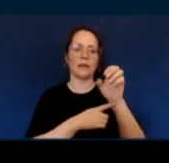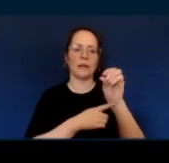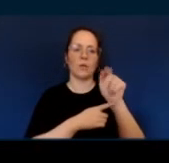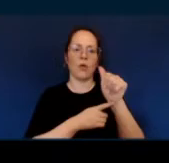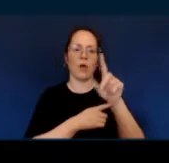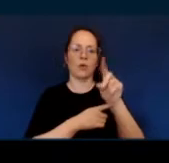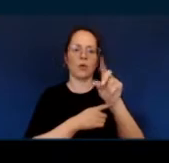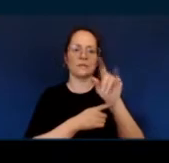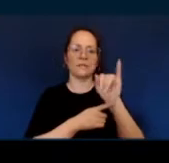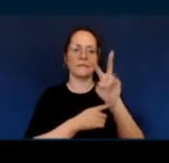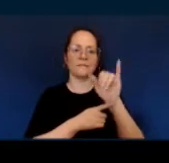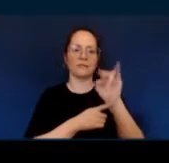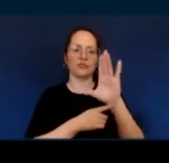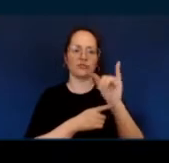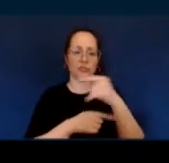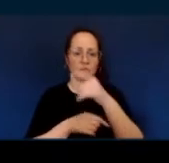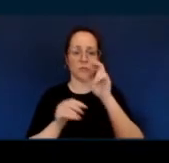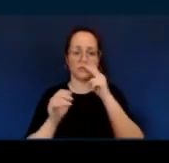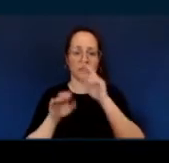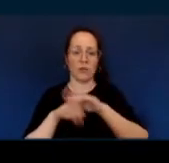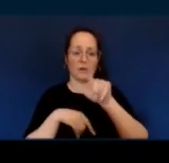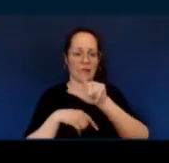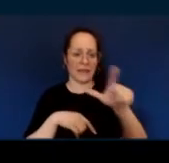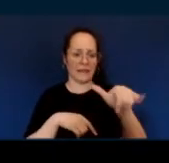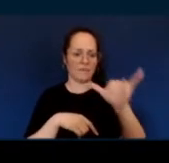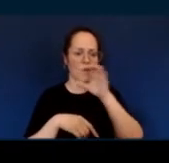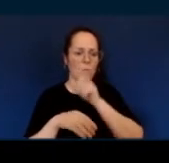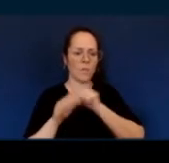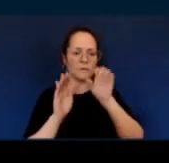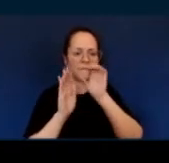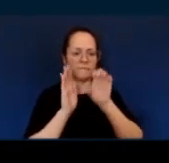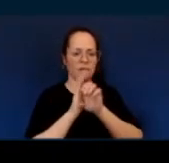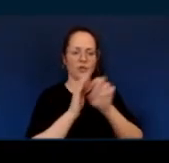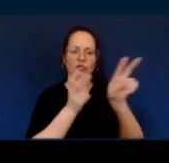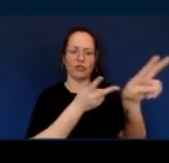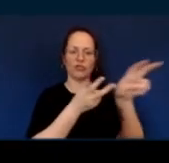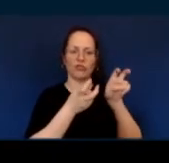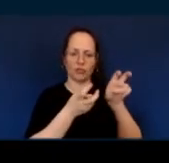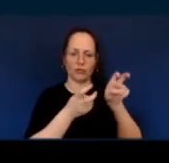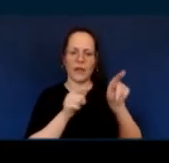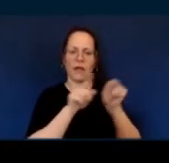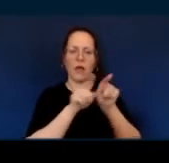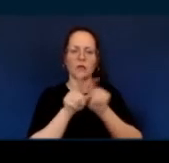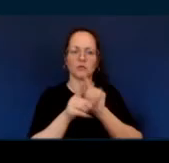ON THE LEFT CAN YOU SEE HE COPIED THIS FULL FIGURE, THE SICKNESS FIGURE, BUT HE'S ALSO INCLUDED THE ORGANS, INSIDE, AT